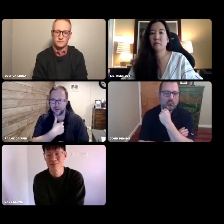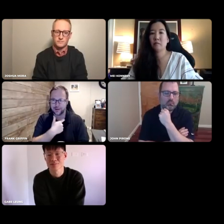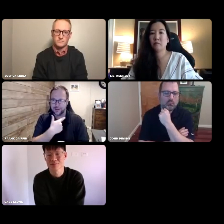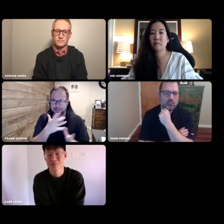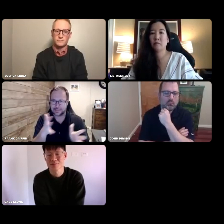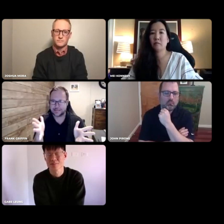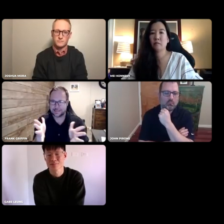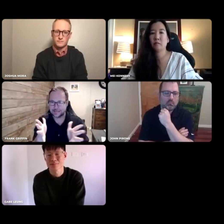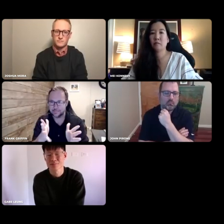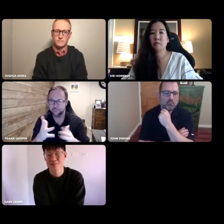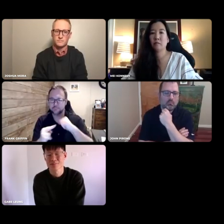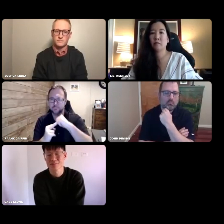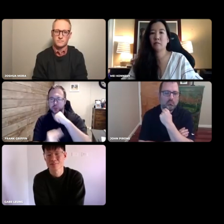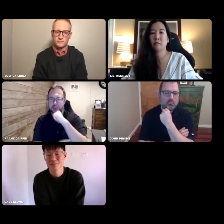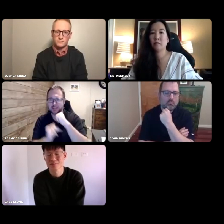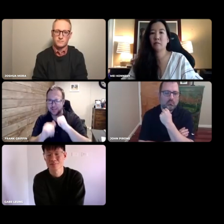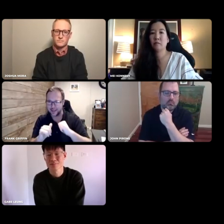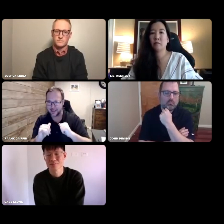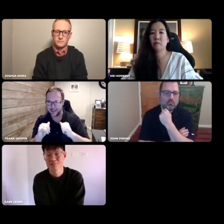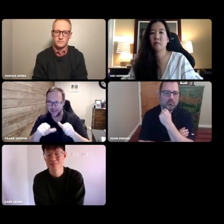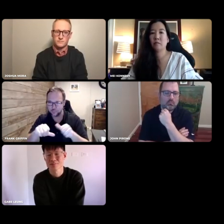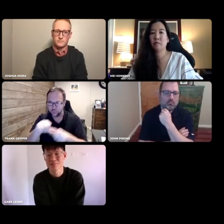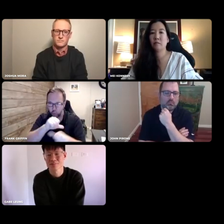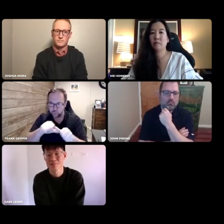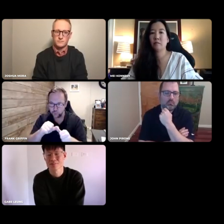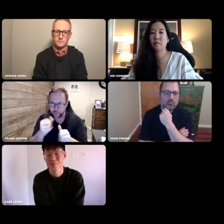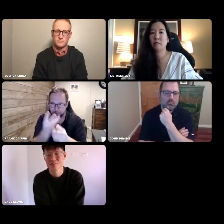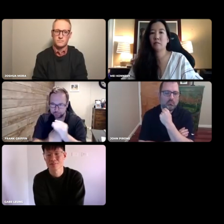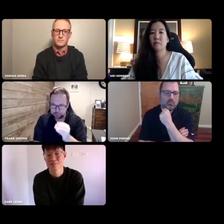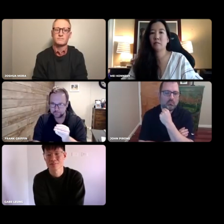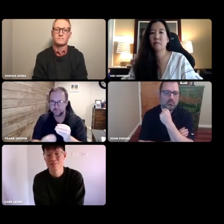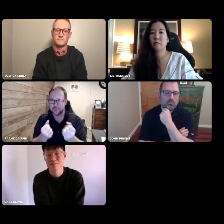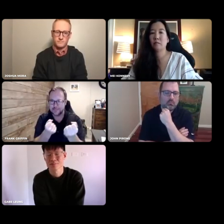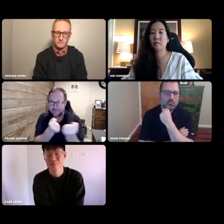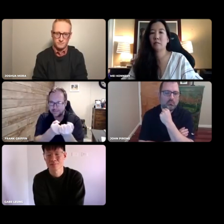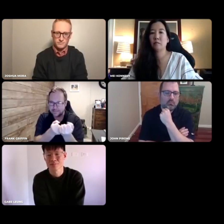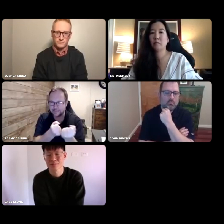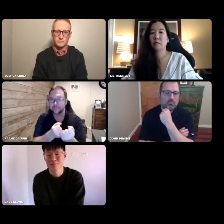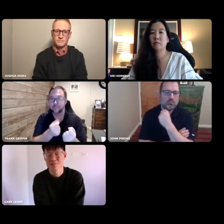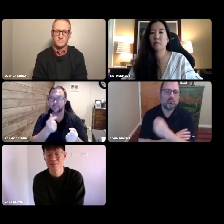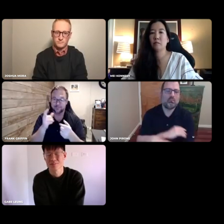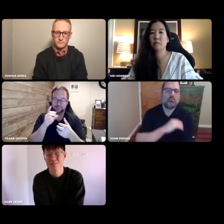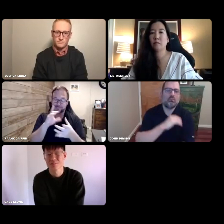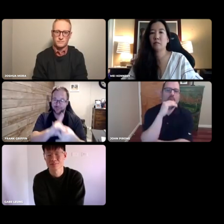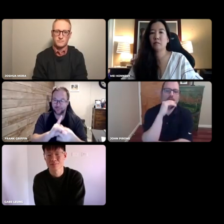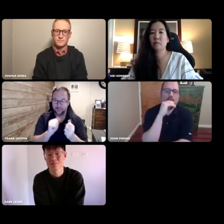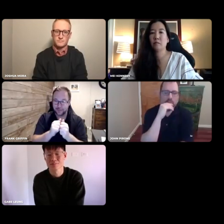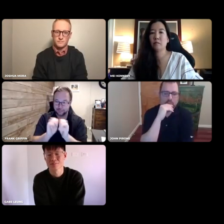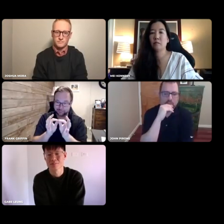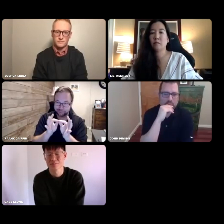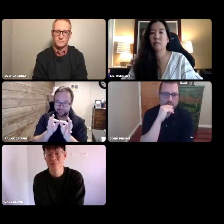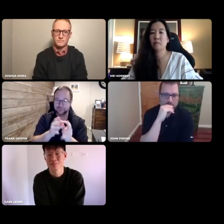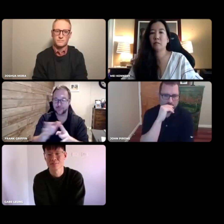How can we make sure to bridge that social gap and provide support?